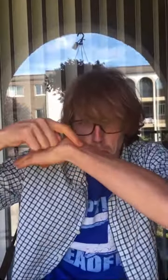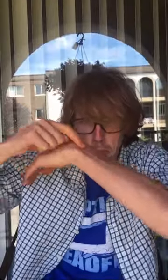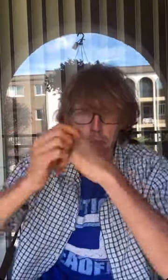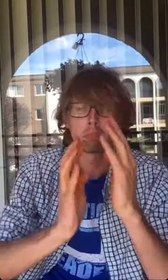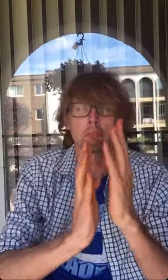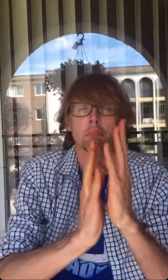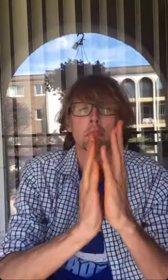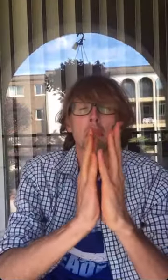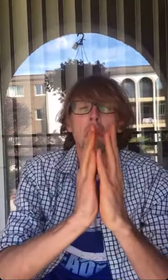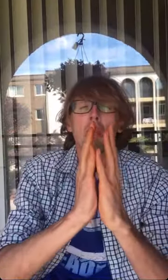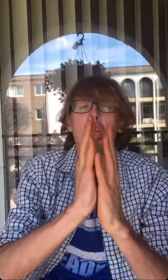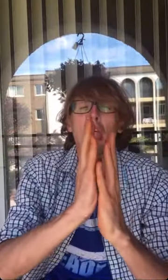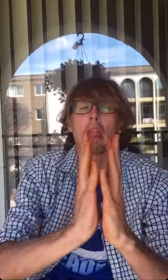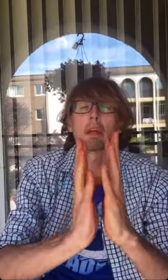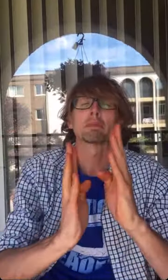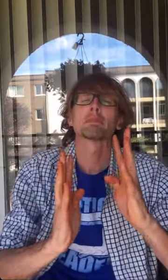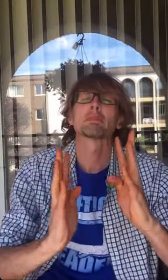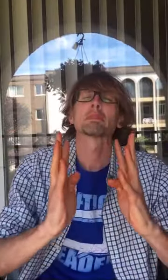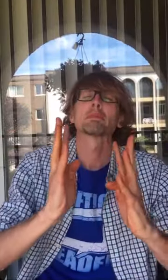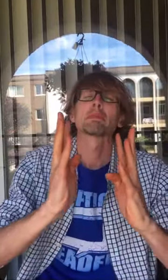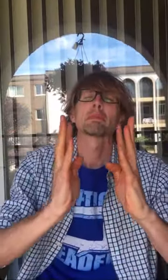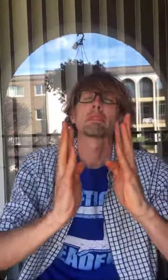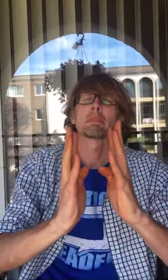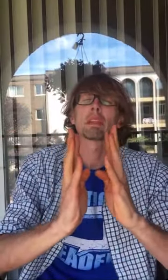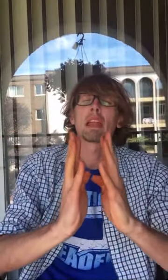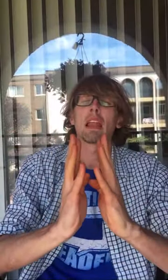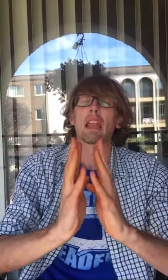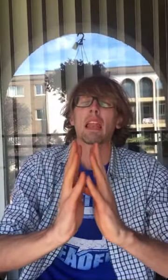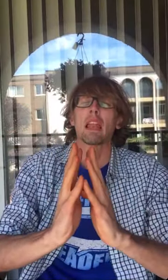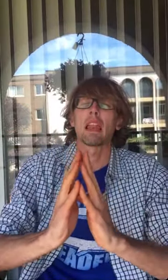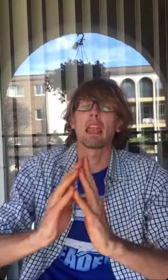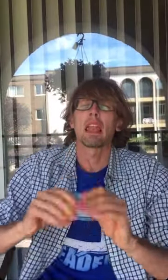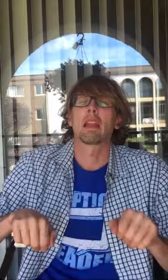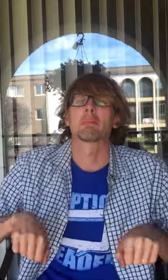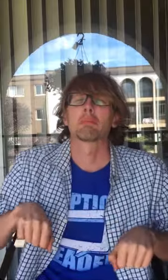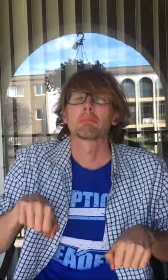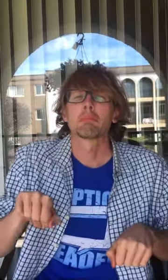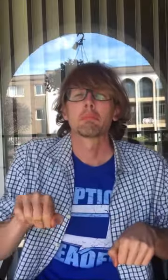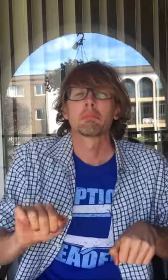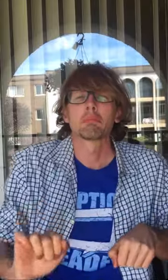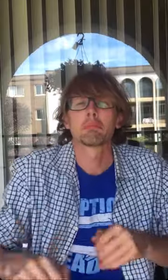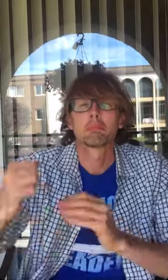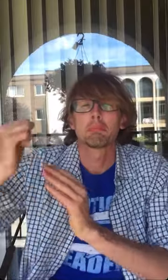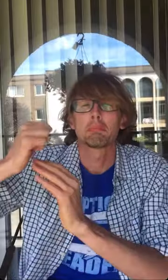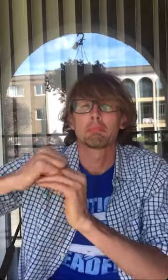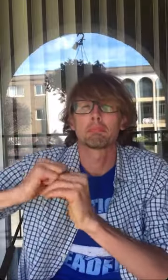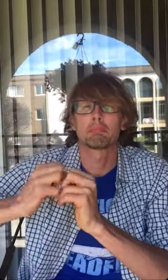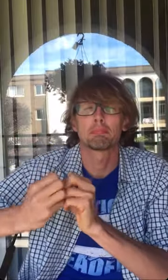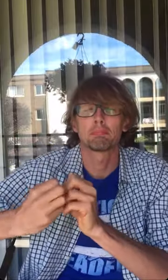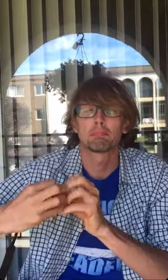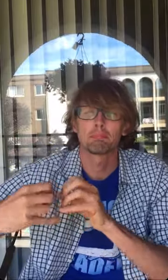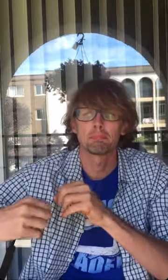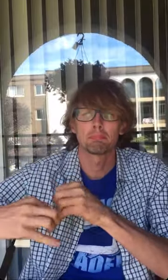A city nears, full of beauty, majestic heights... ...and sure doom.